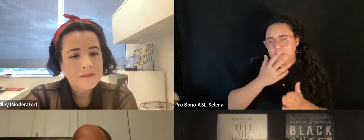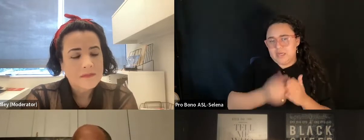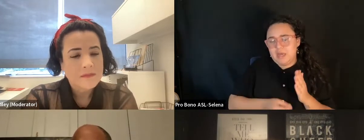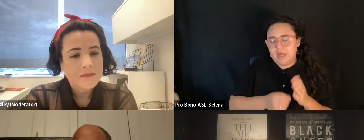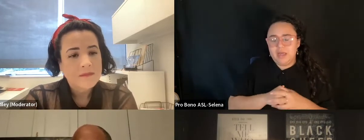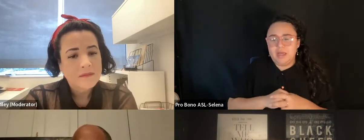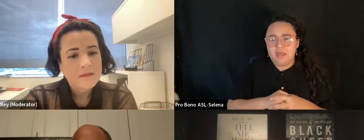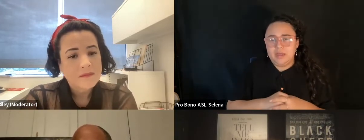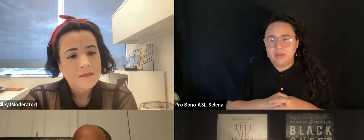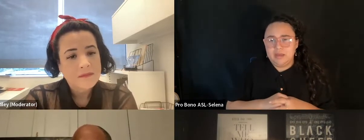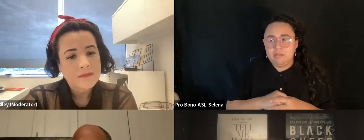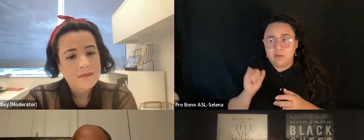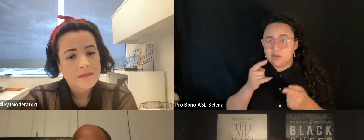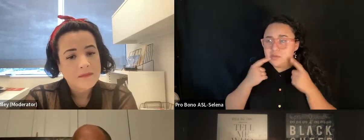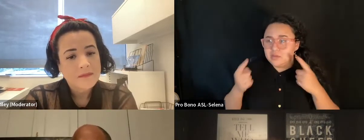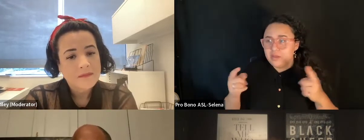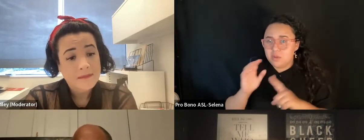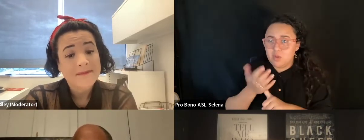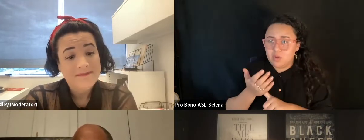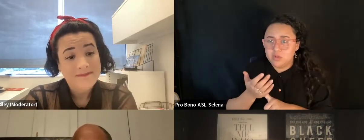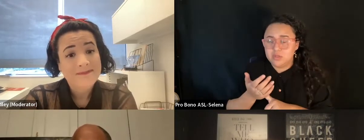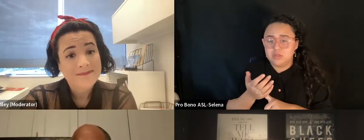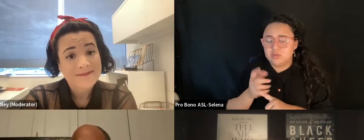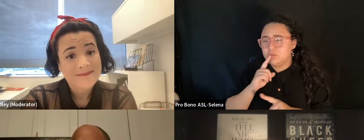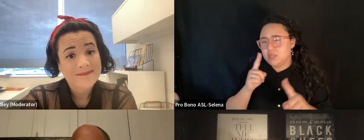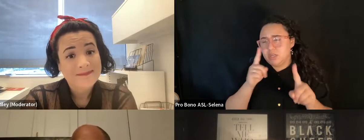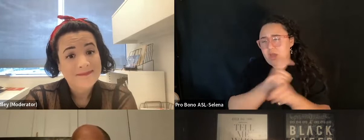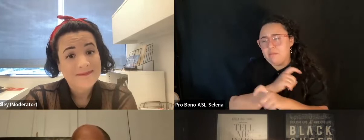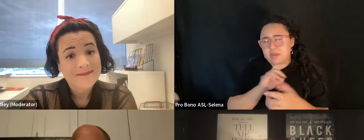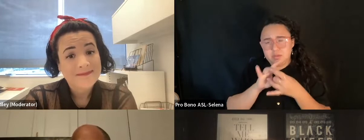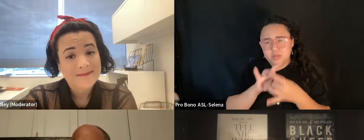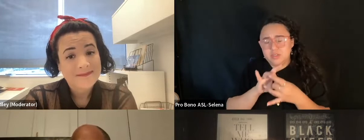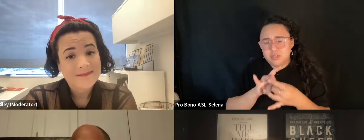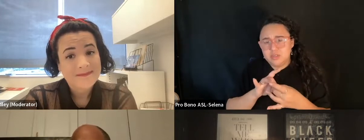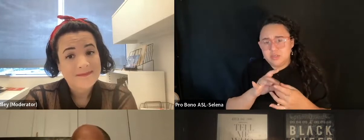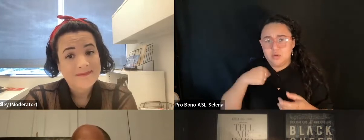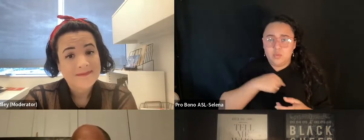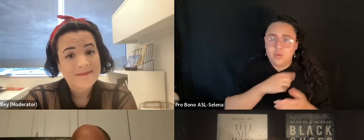complex relationship between us, the public, and people in public life as media mediated by the